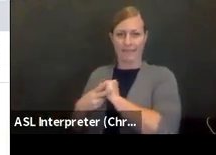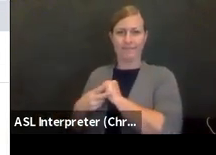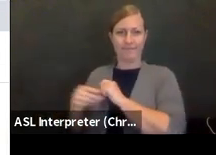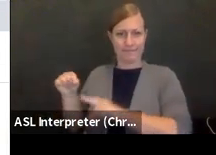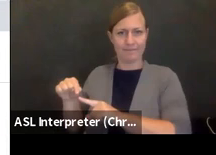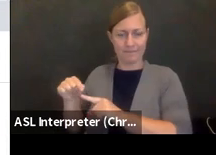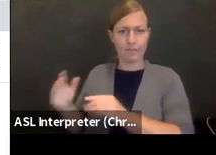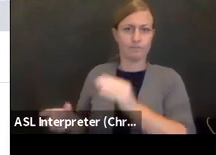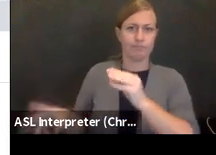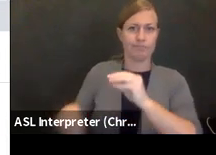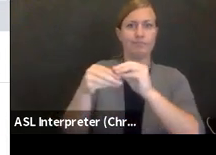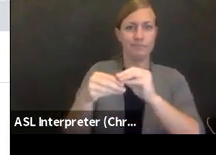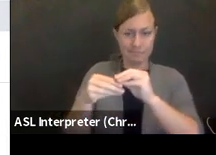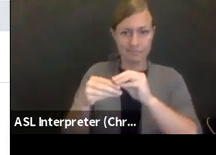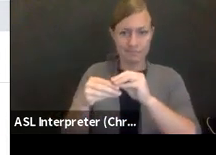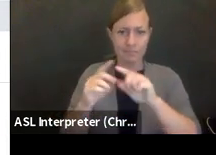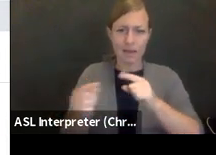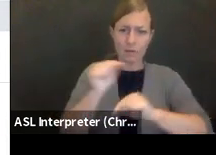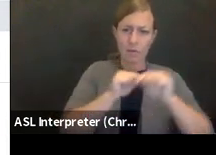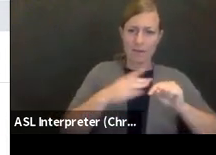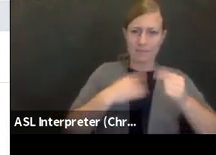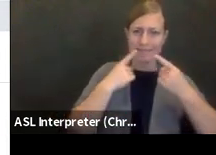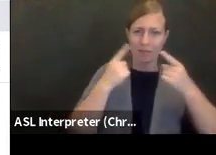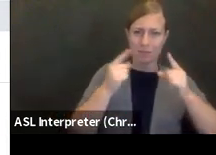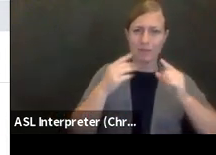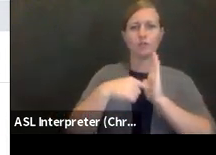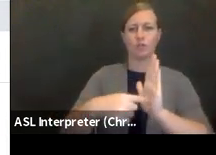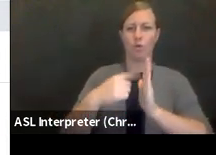ESD 112-- Kristina Wambold: Going back to my announcements button show you what I did last night.